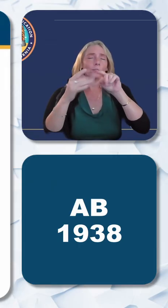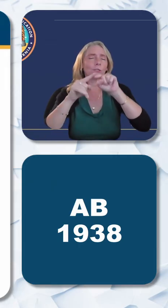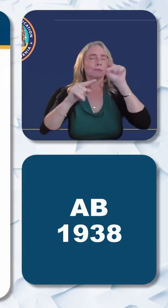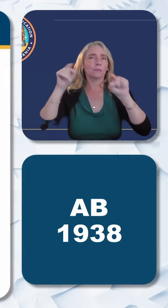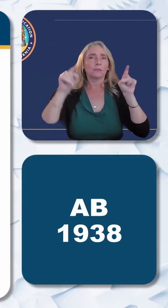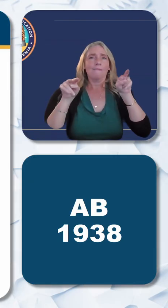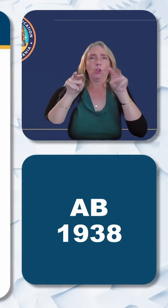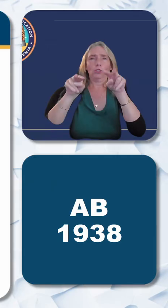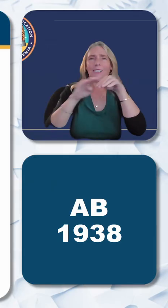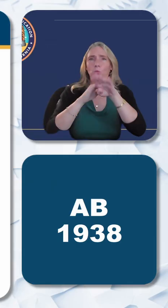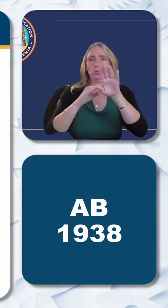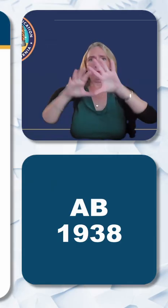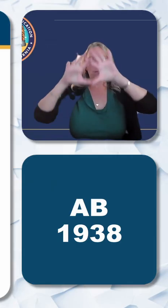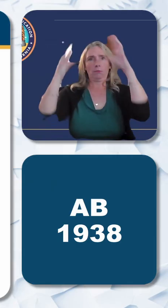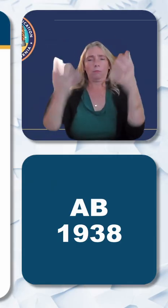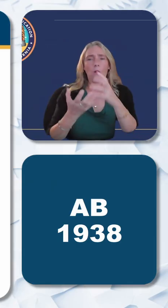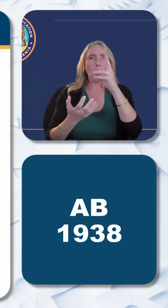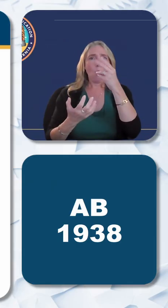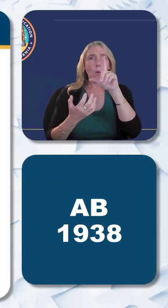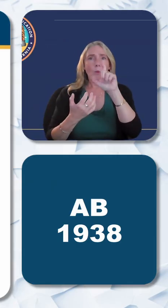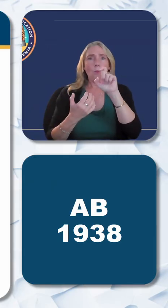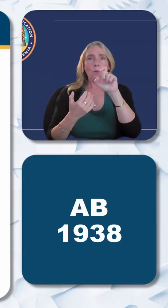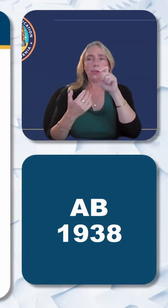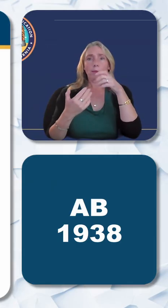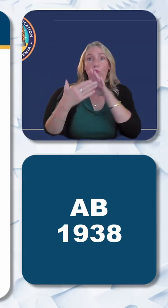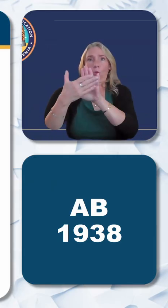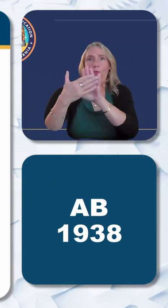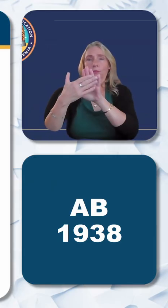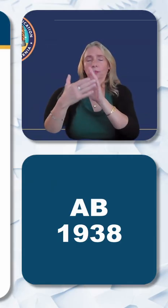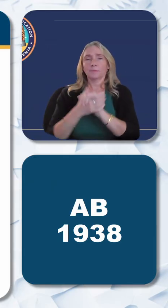also ACCs, things like that. We have to look at the whole environment,